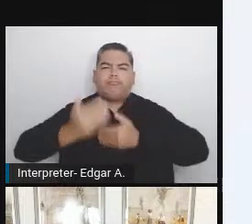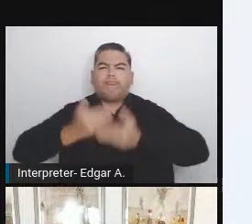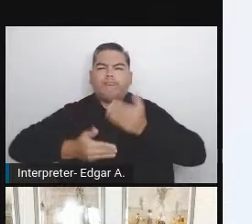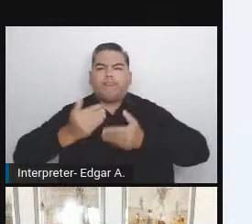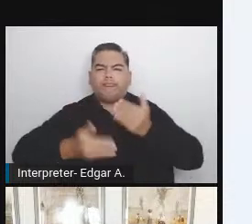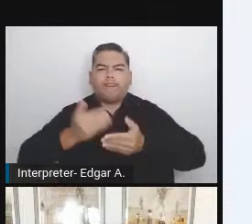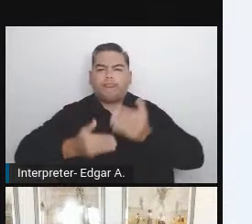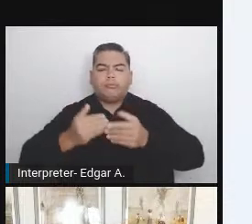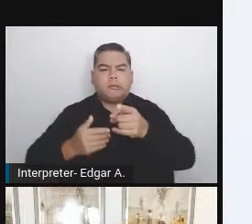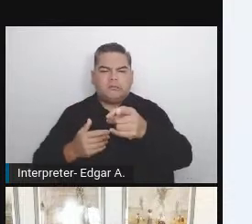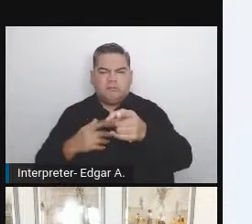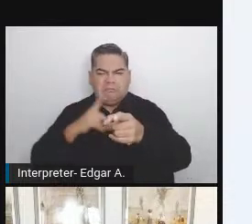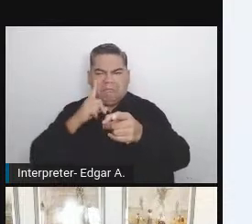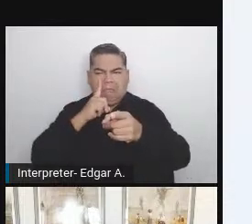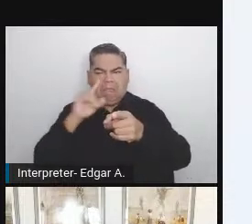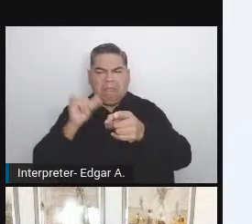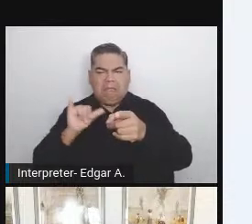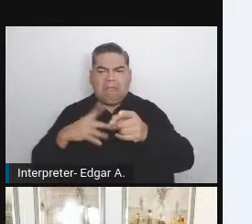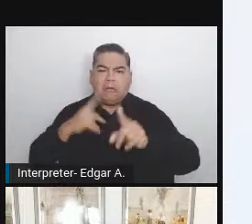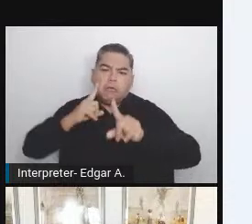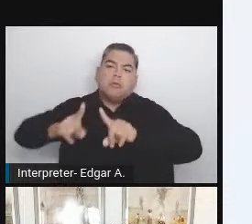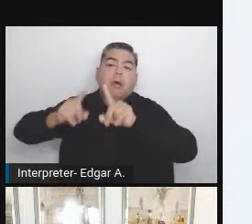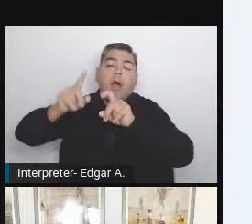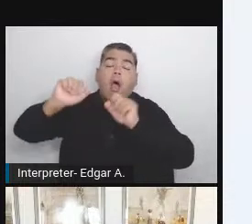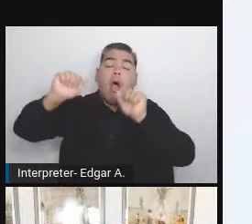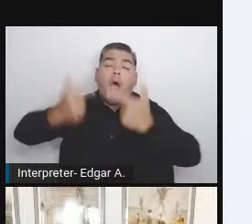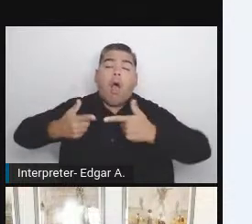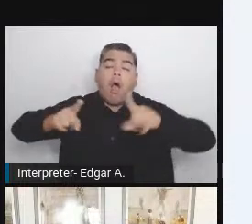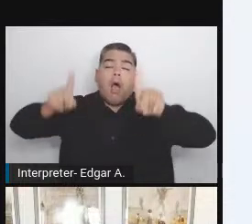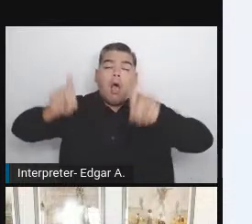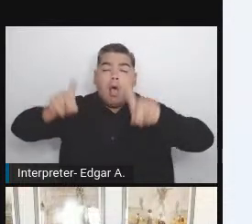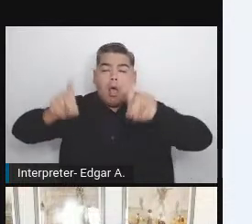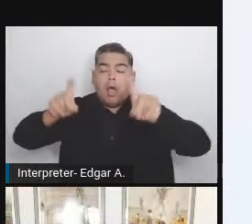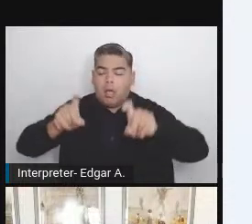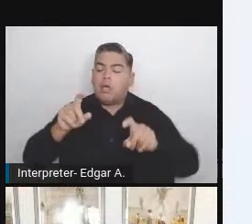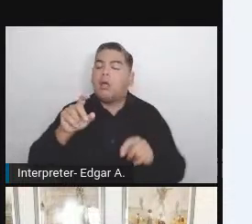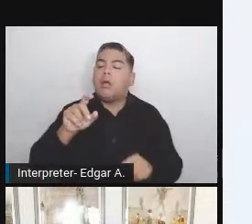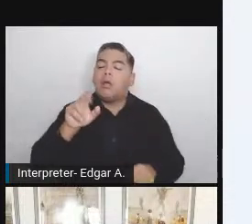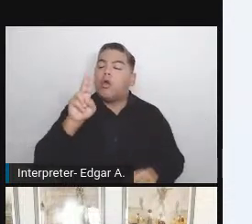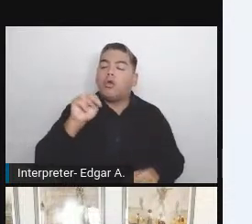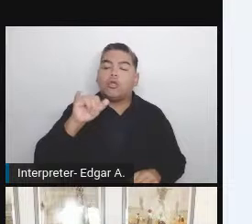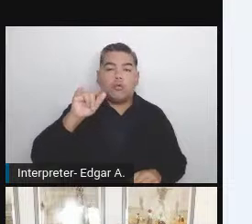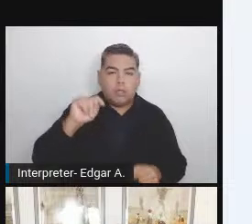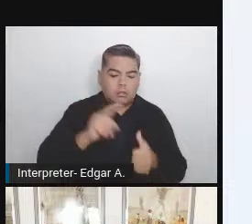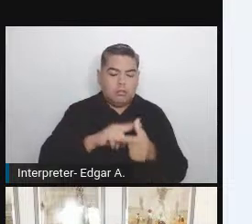This is how a pipeline can look, a true enormous pipeline. We are running all the tests.